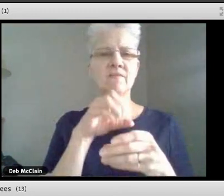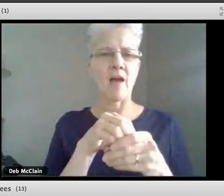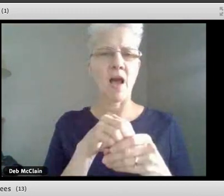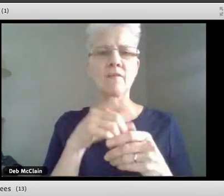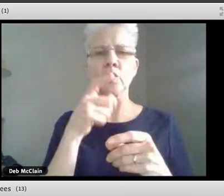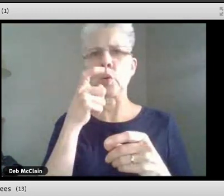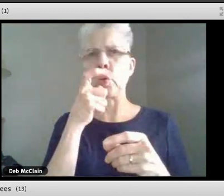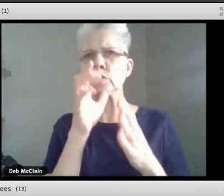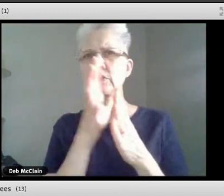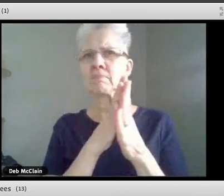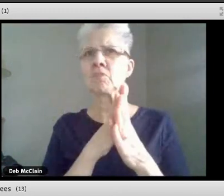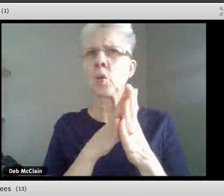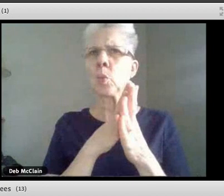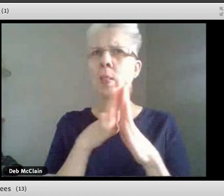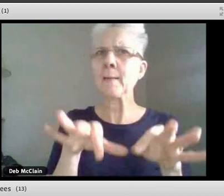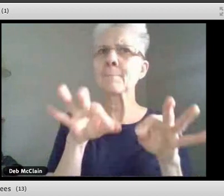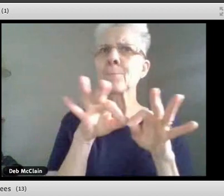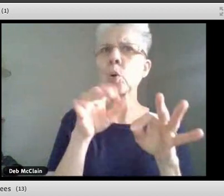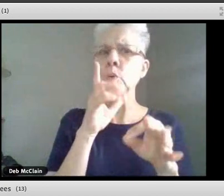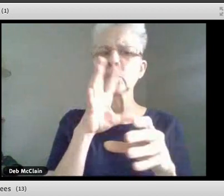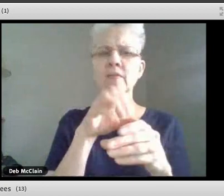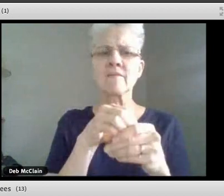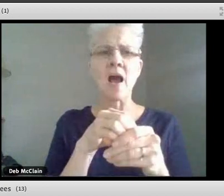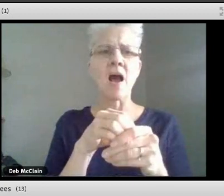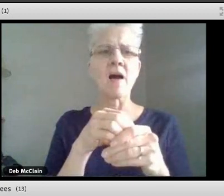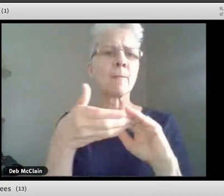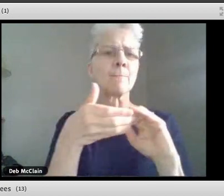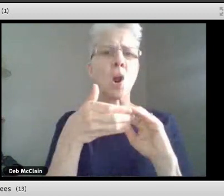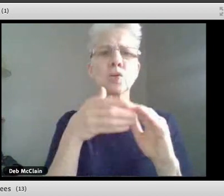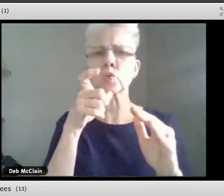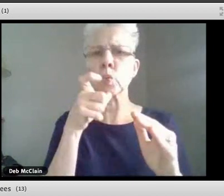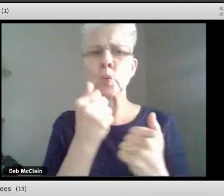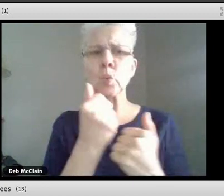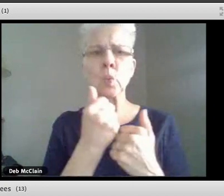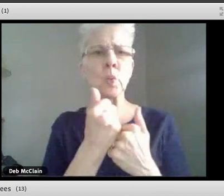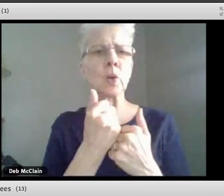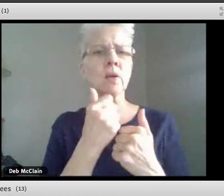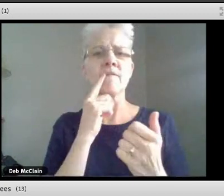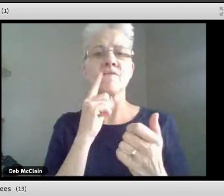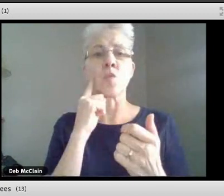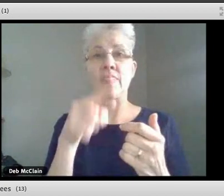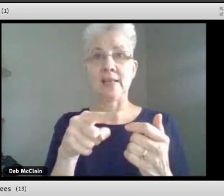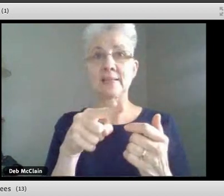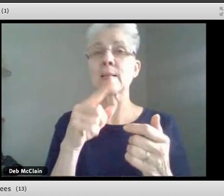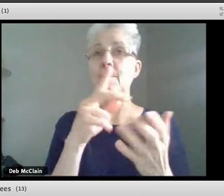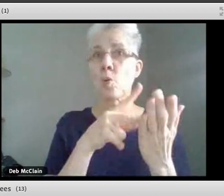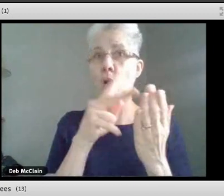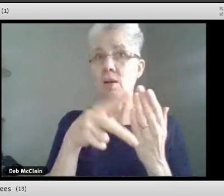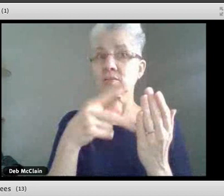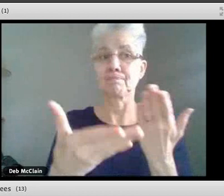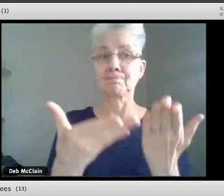whoever it is that's going to be the best advocate for this process. You want to set up standards, goals and time lines.